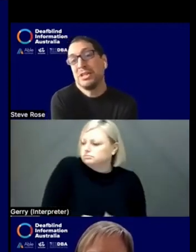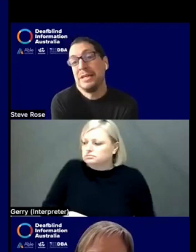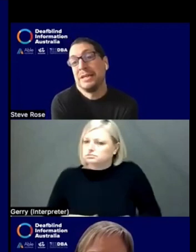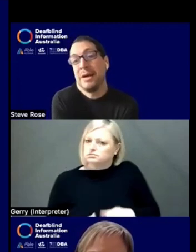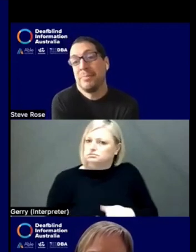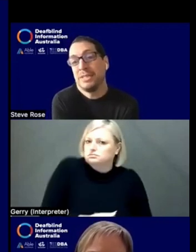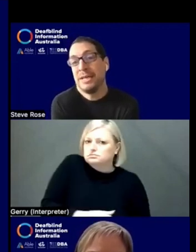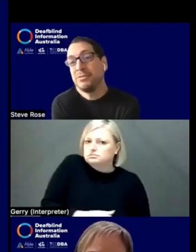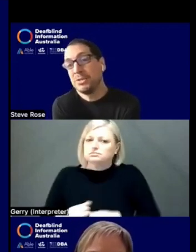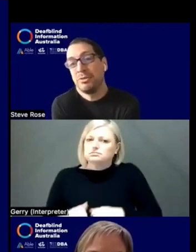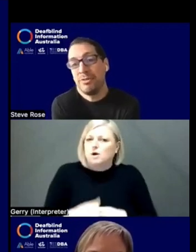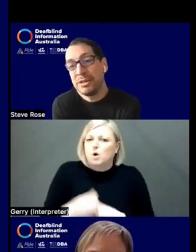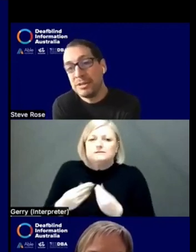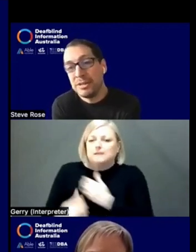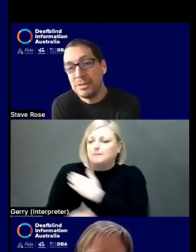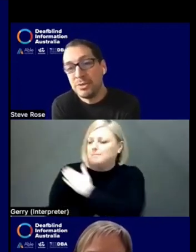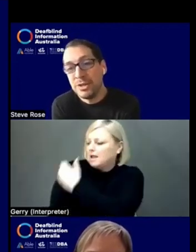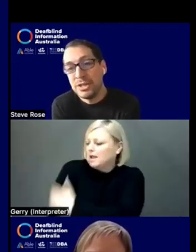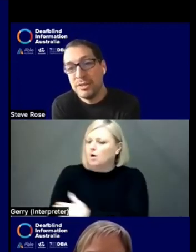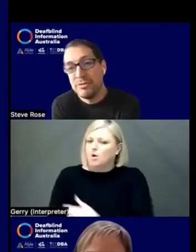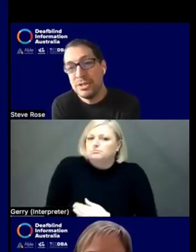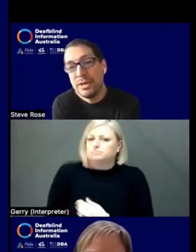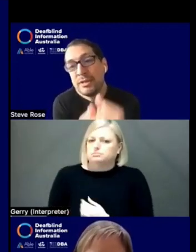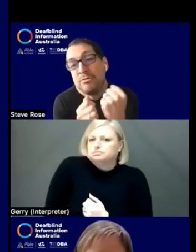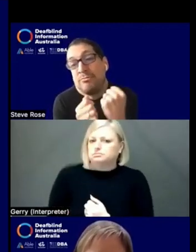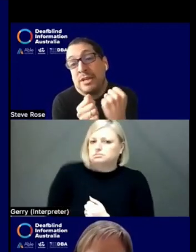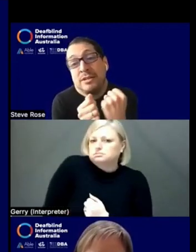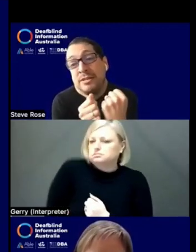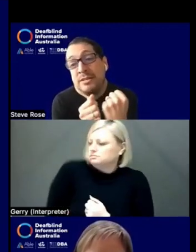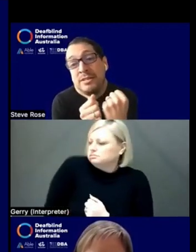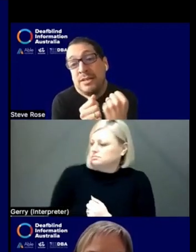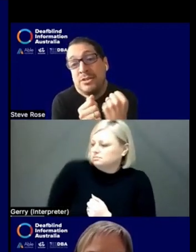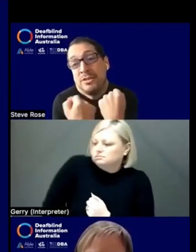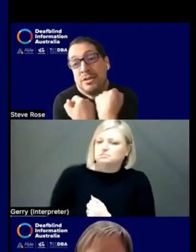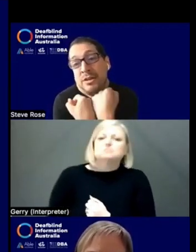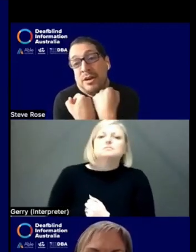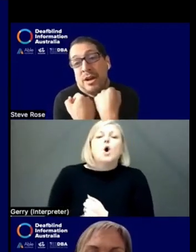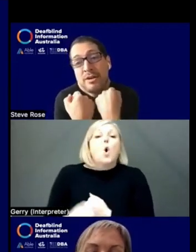jiggling up and down because we're recognising what each other are doing, or recognising the tension.